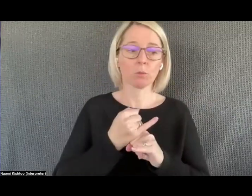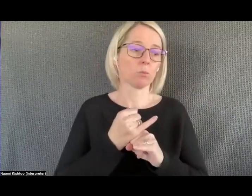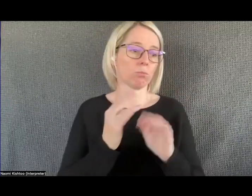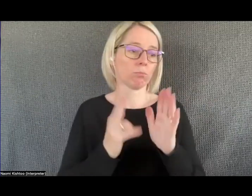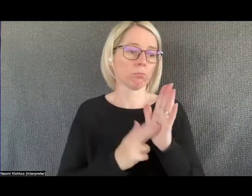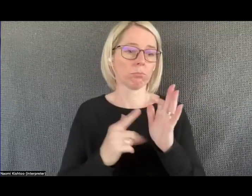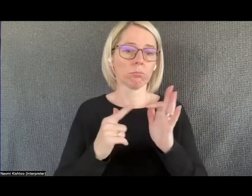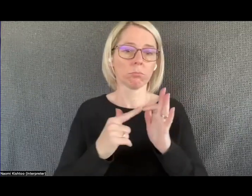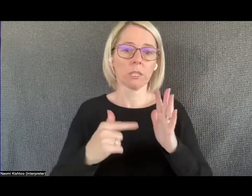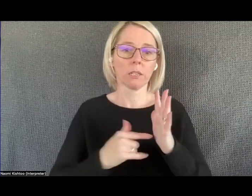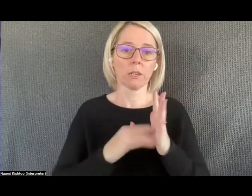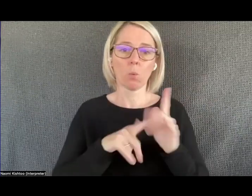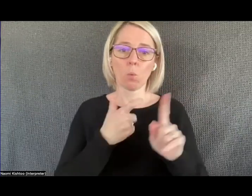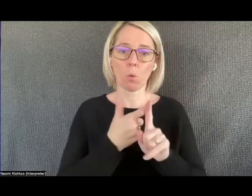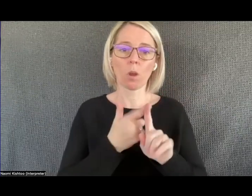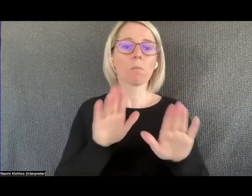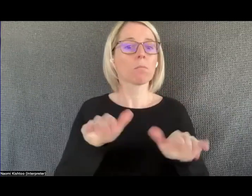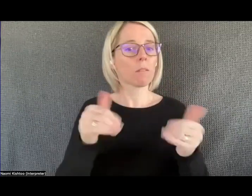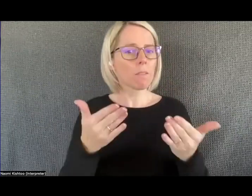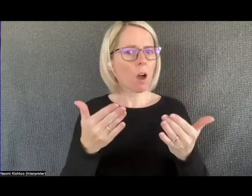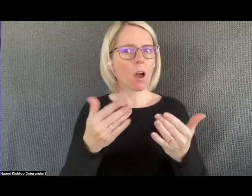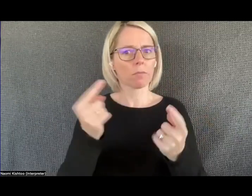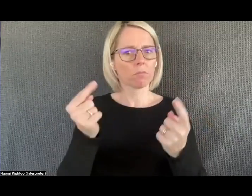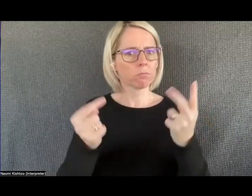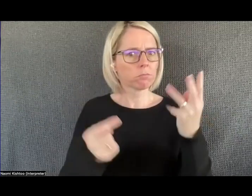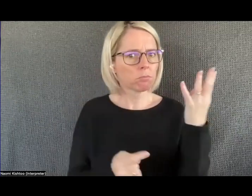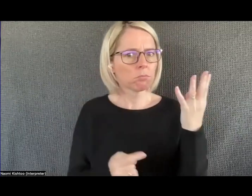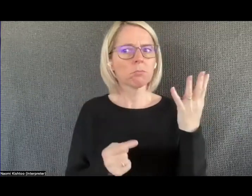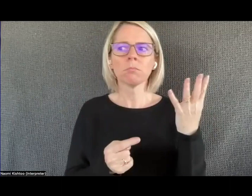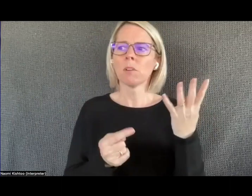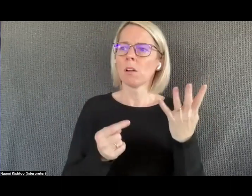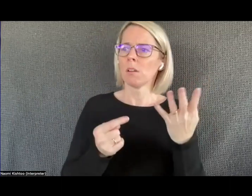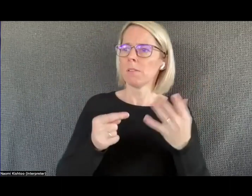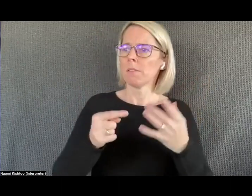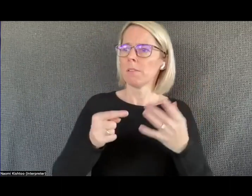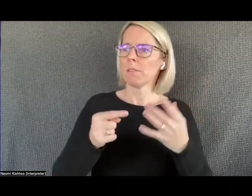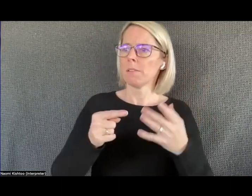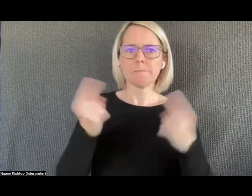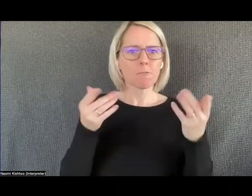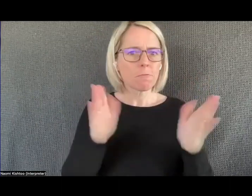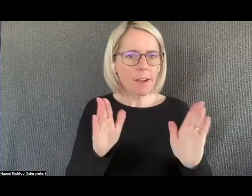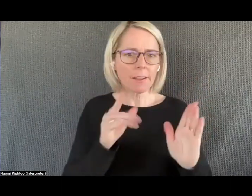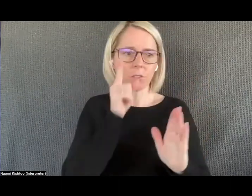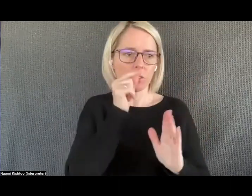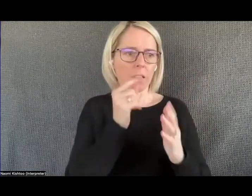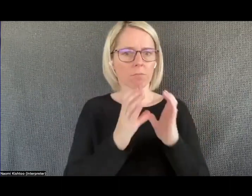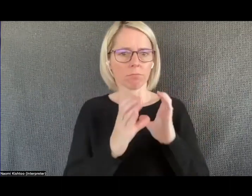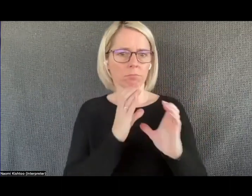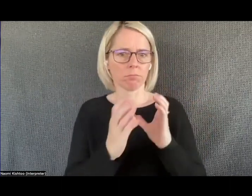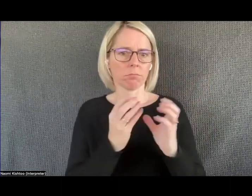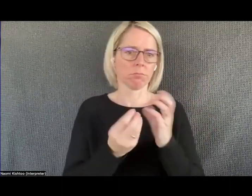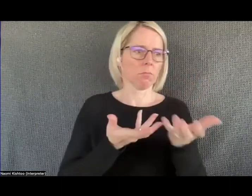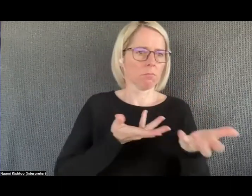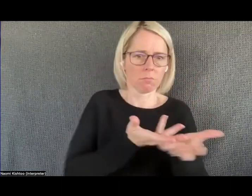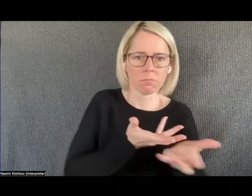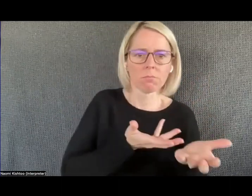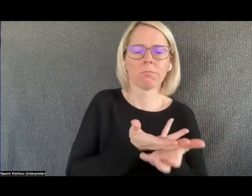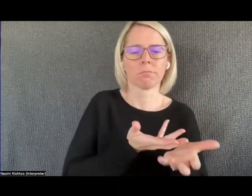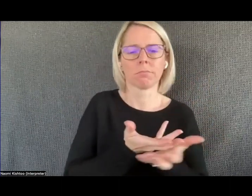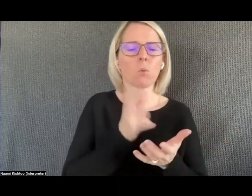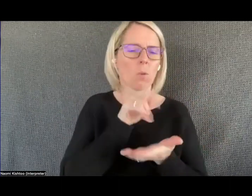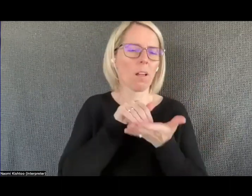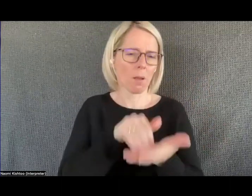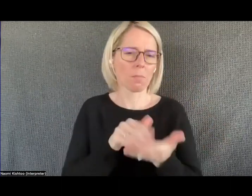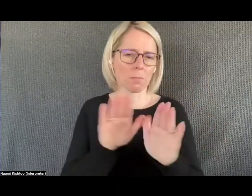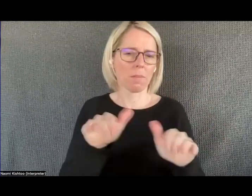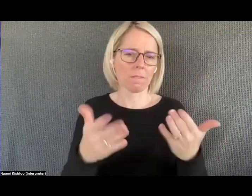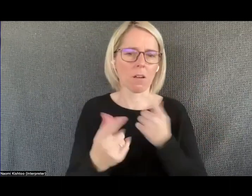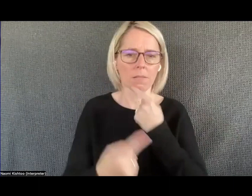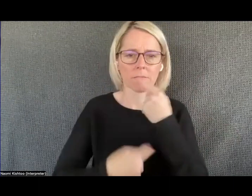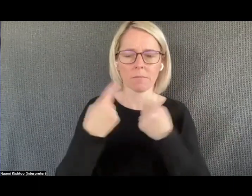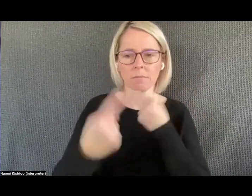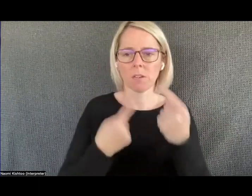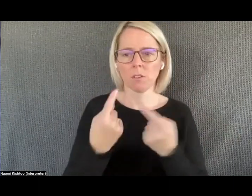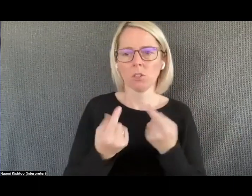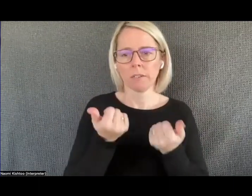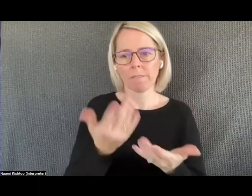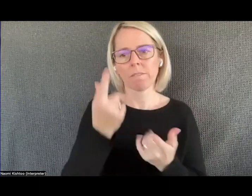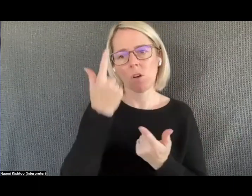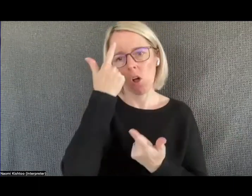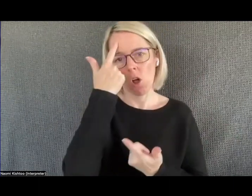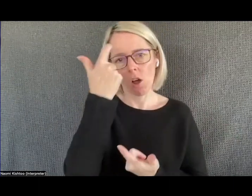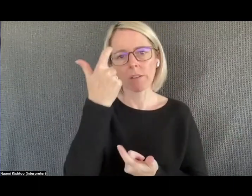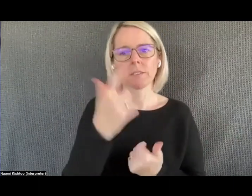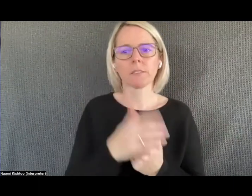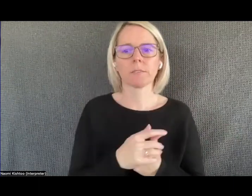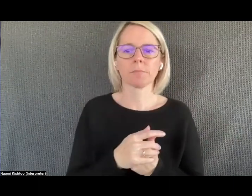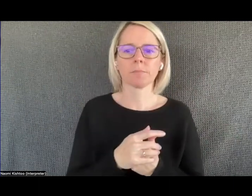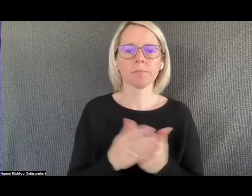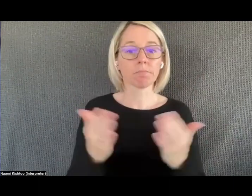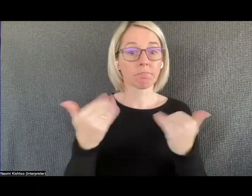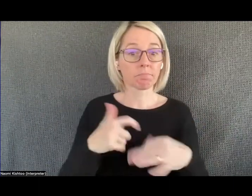you out and give you a few ideas there as well. “What types of exploratory experiences would you